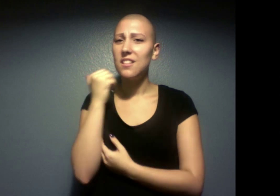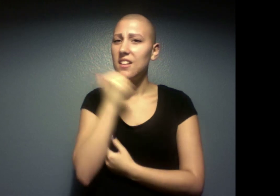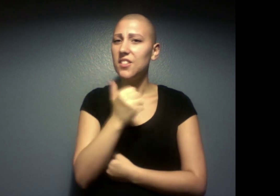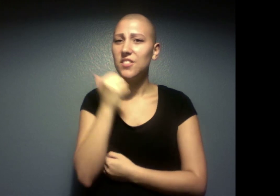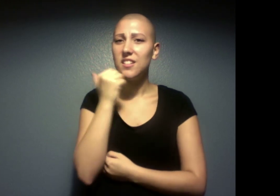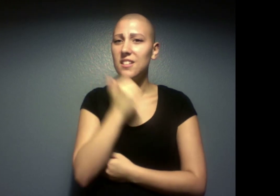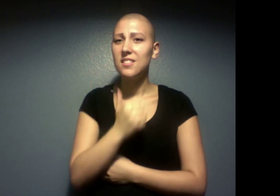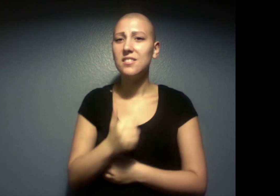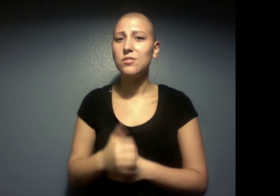Everyday.